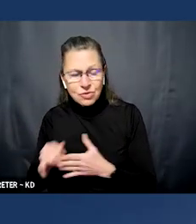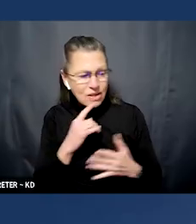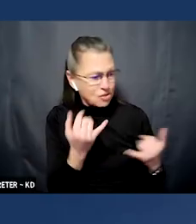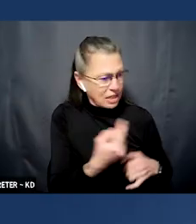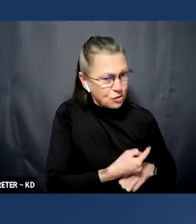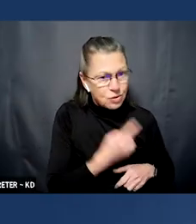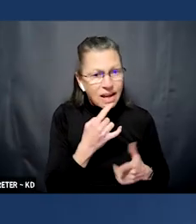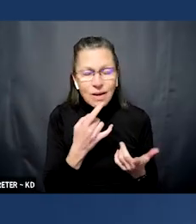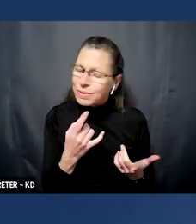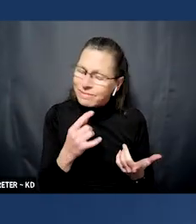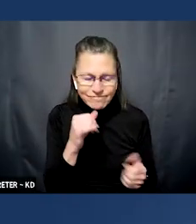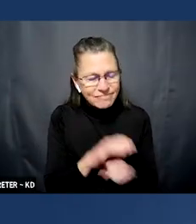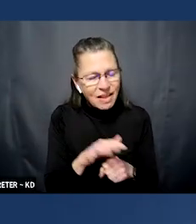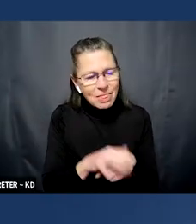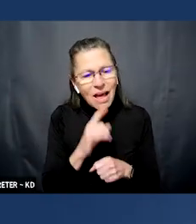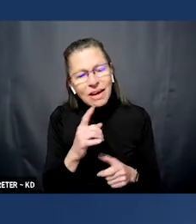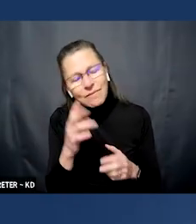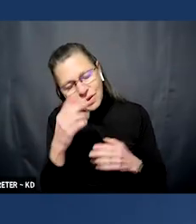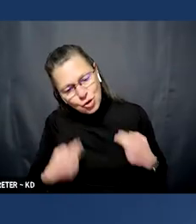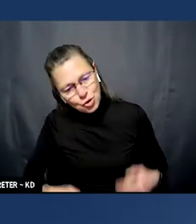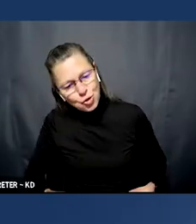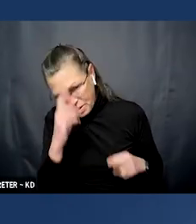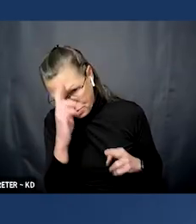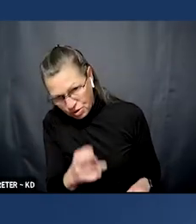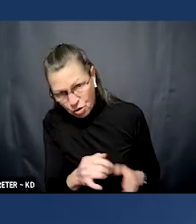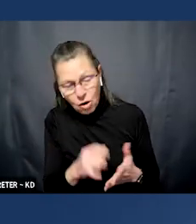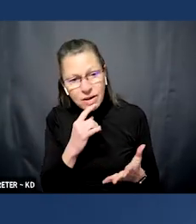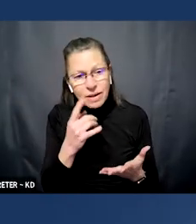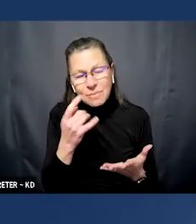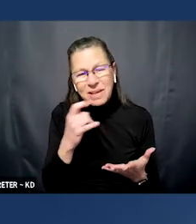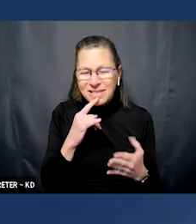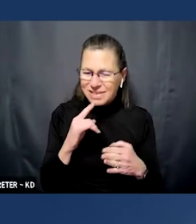the face of a public health threat simply because it affects people who are considered otherwise